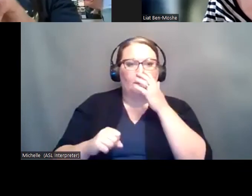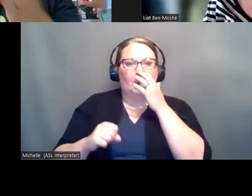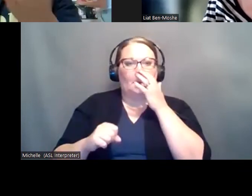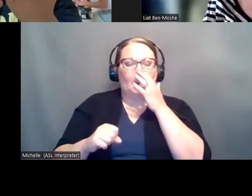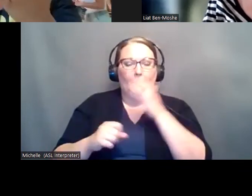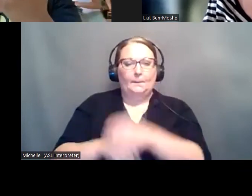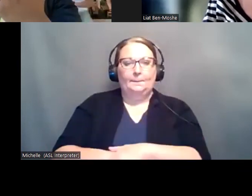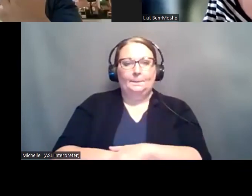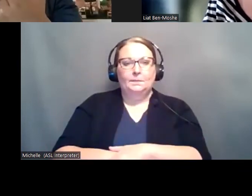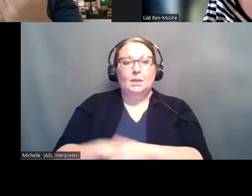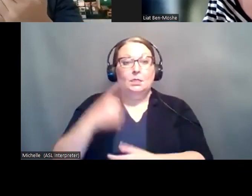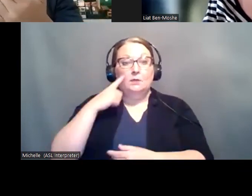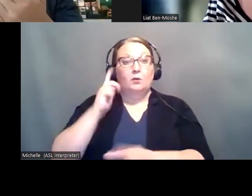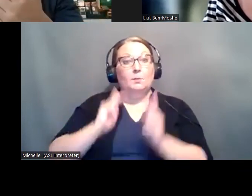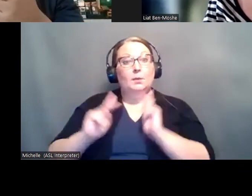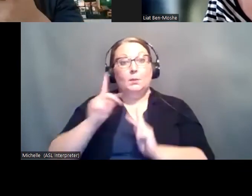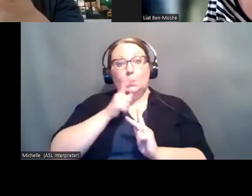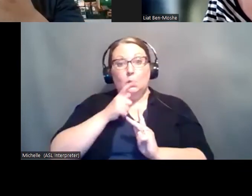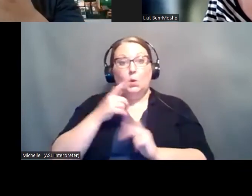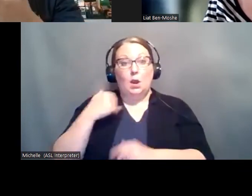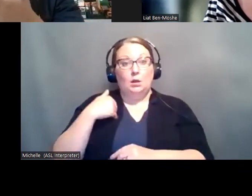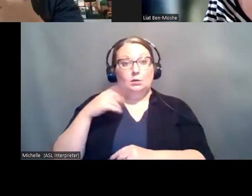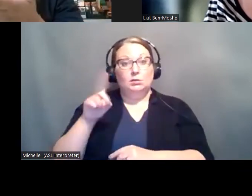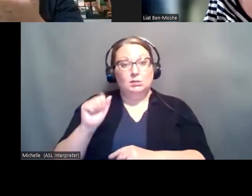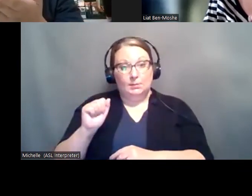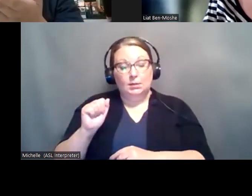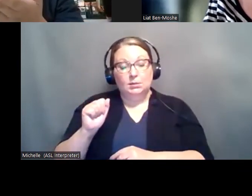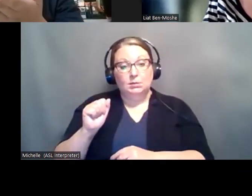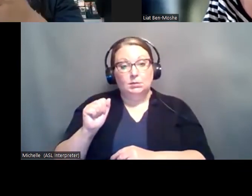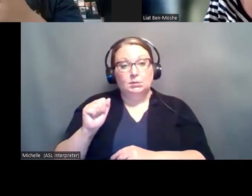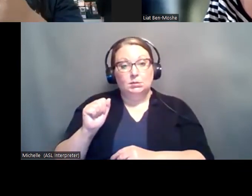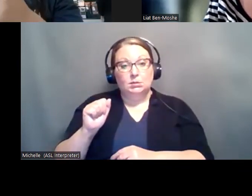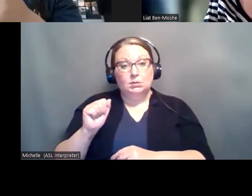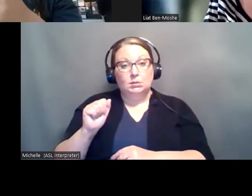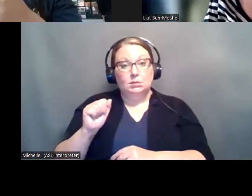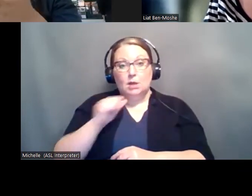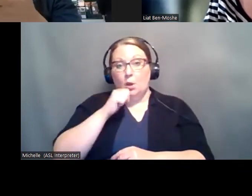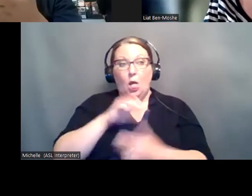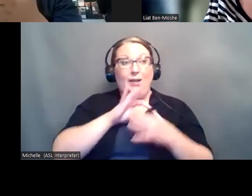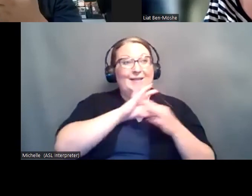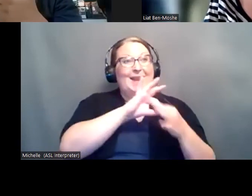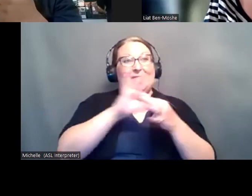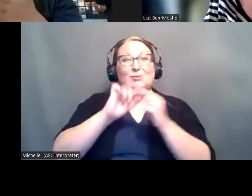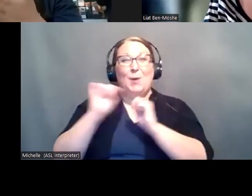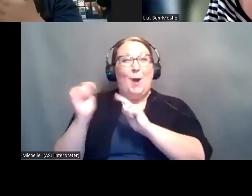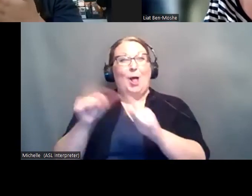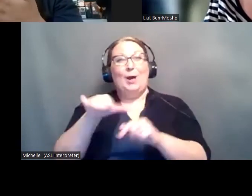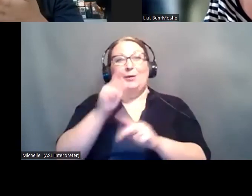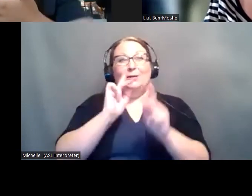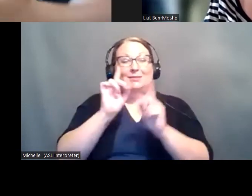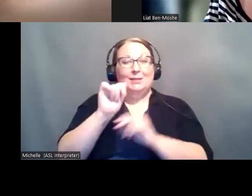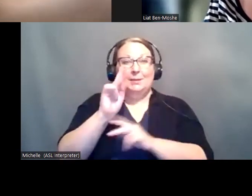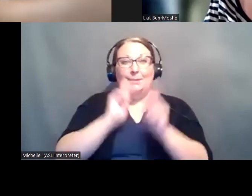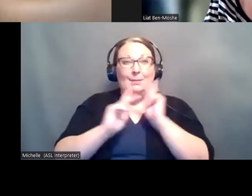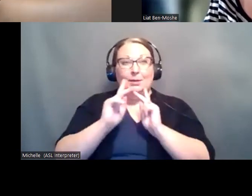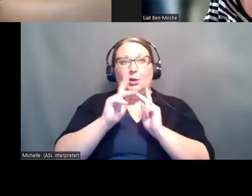And I think for those of us who are disabled, it's not like we are all connected to other disabled people or even know that we have a history